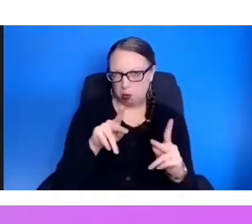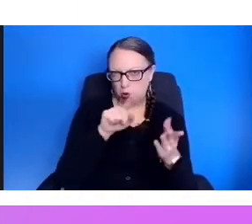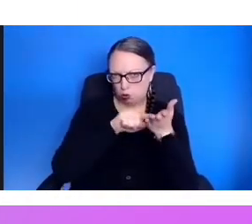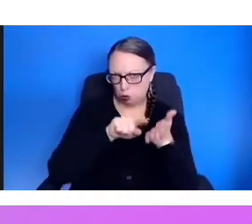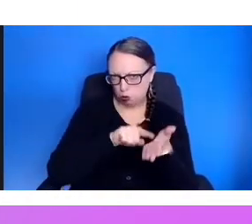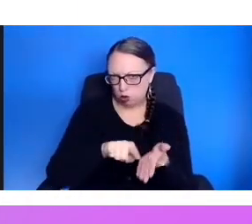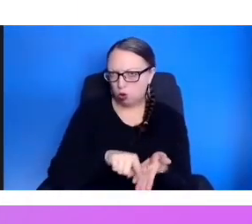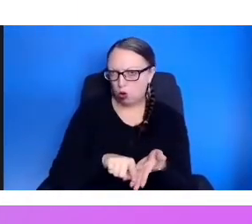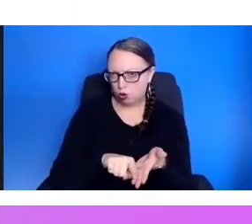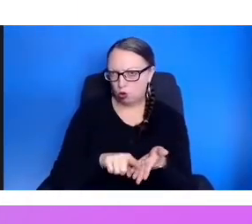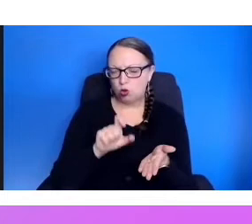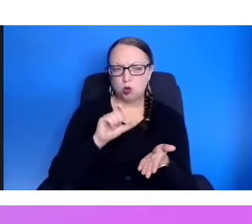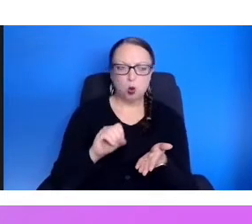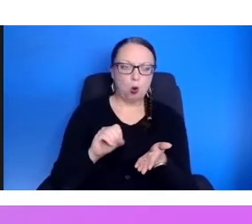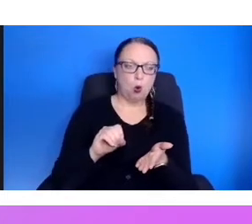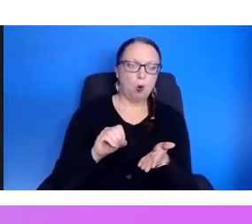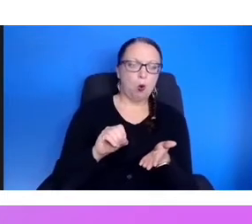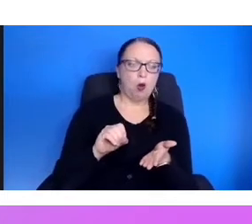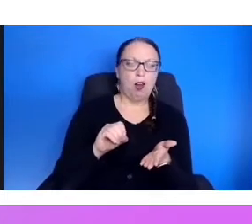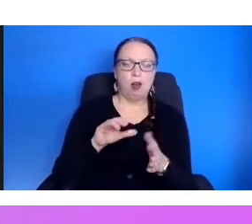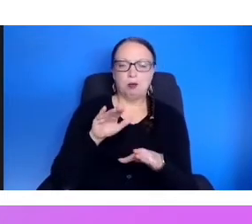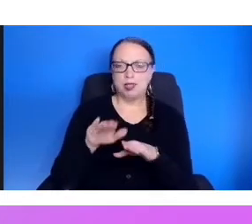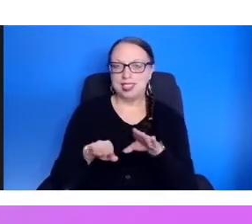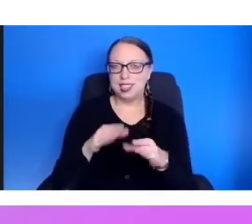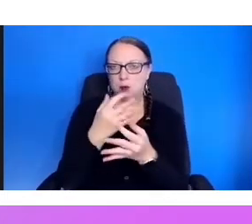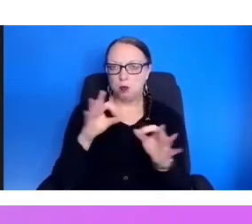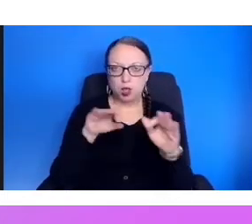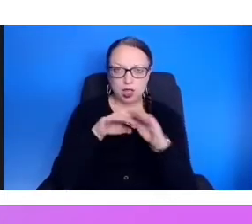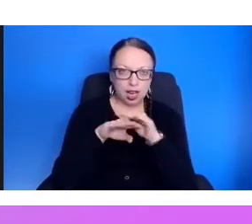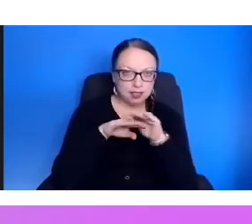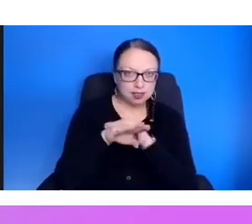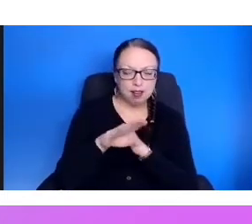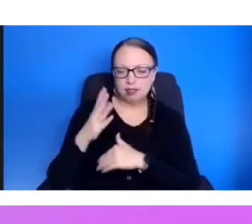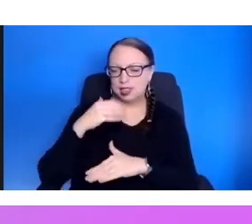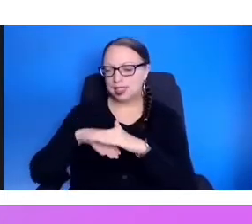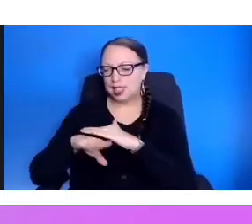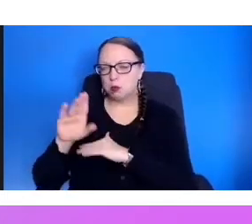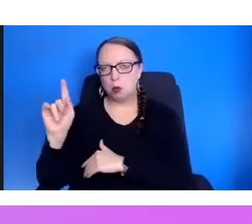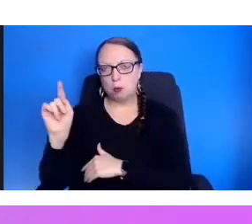step free access, accessible washrooms, many of which are often used